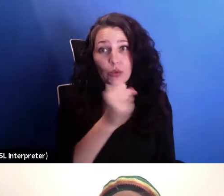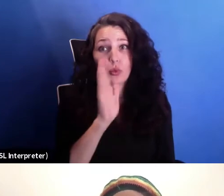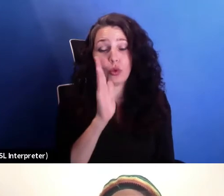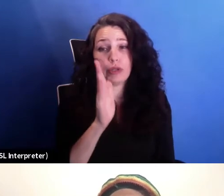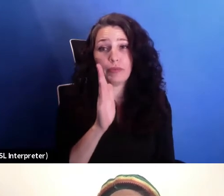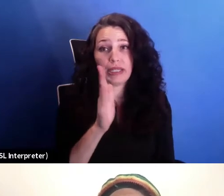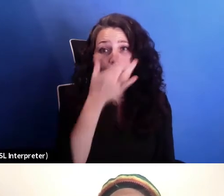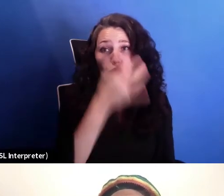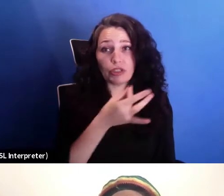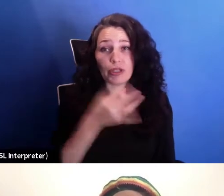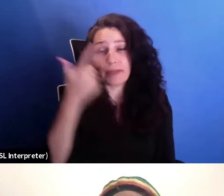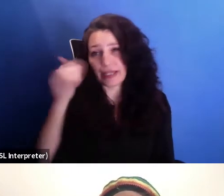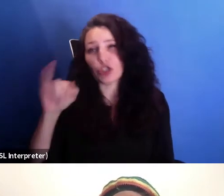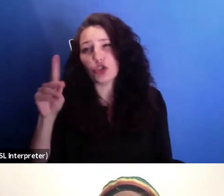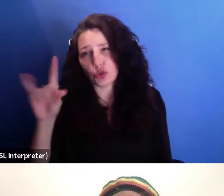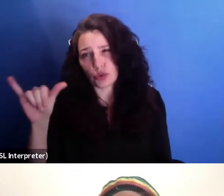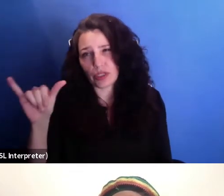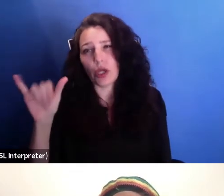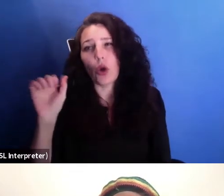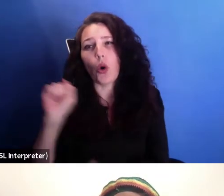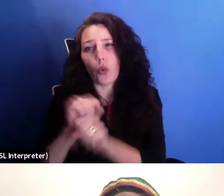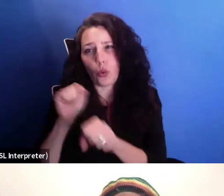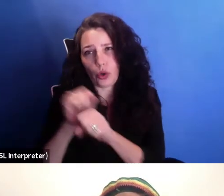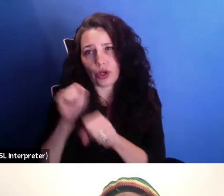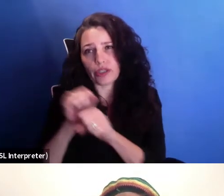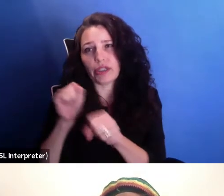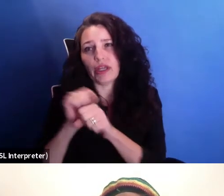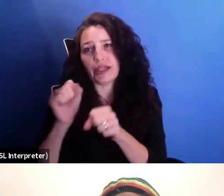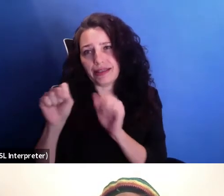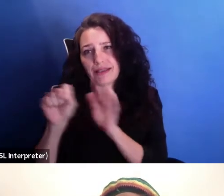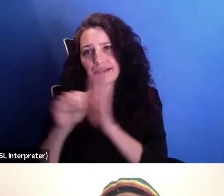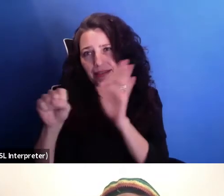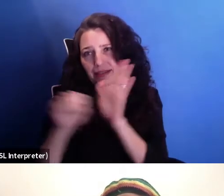Exactly. And then also, there's the themes that are so resonant